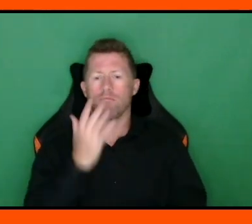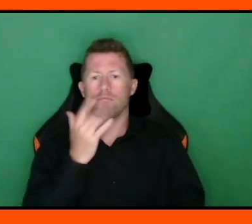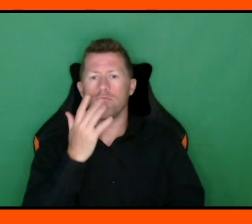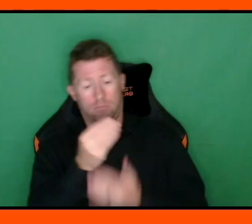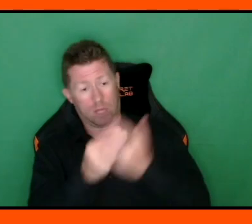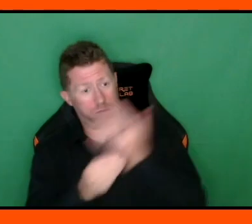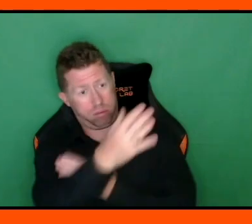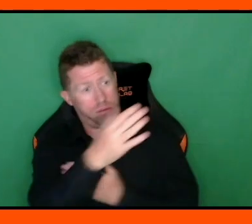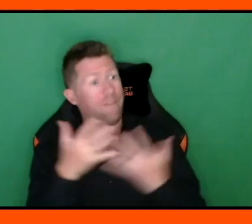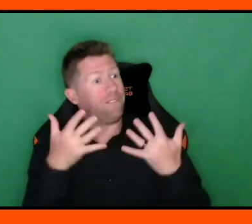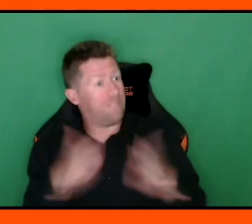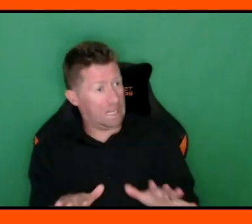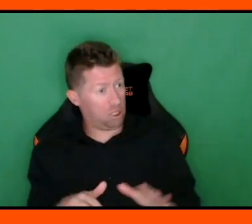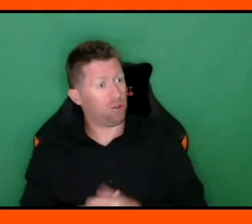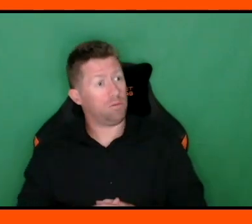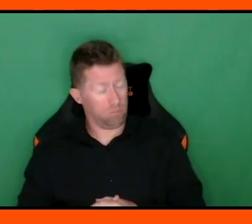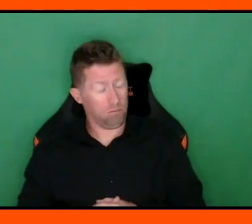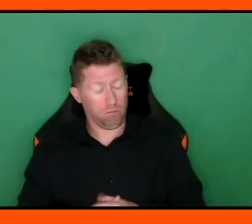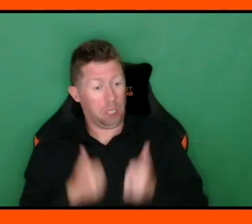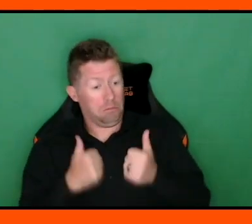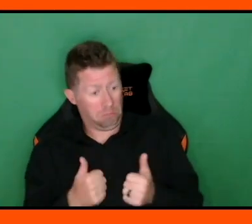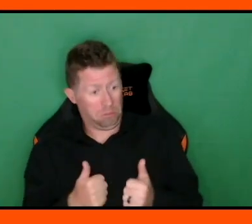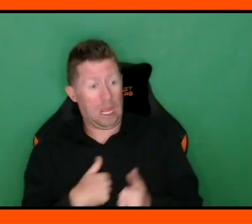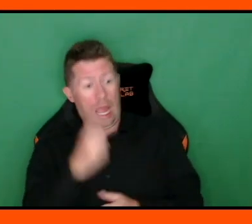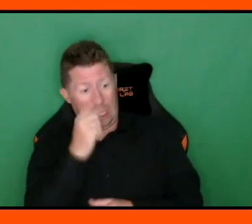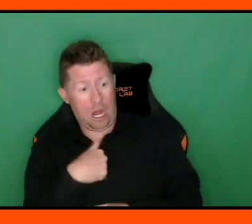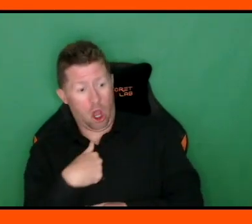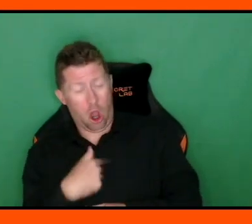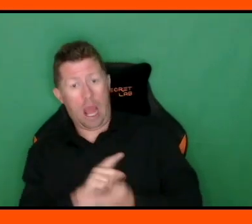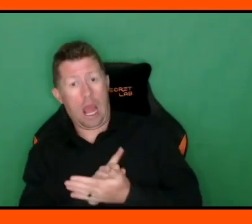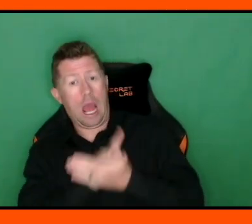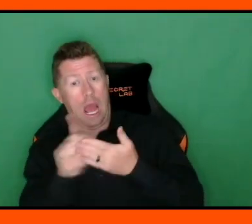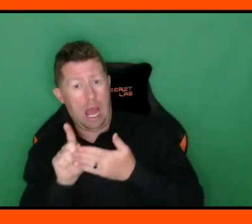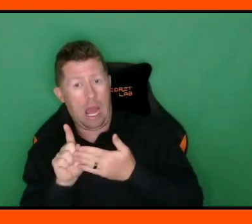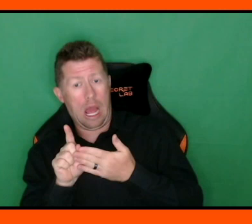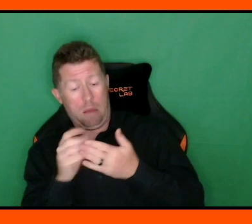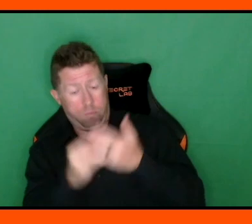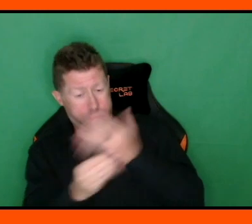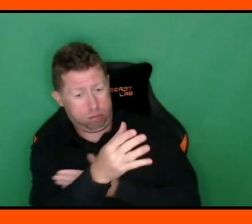is it actually possible to modify the submission after you’ve pressed the submit button